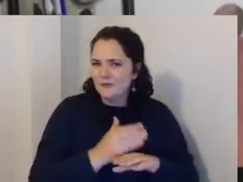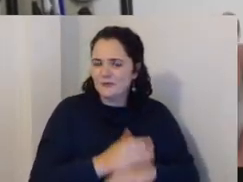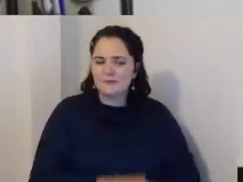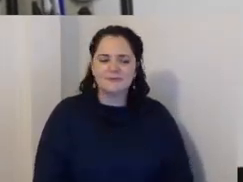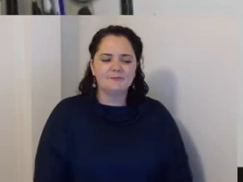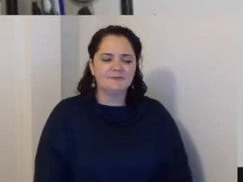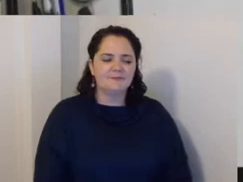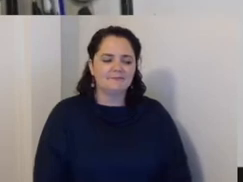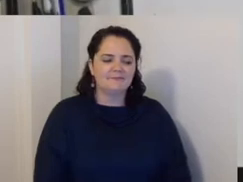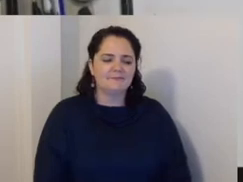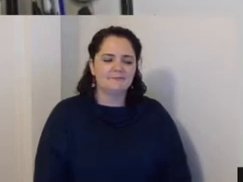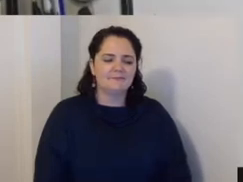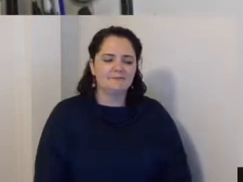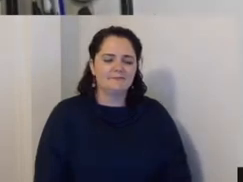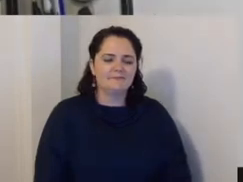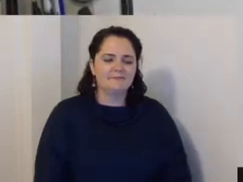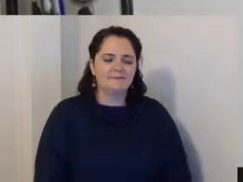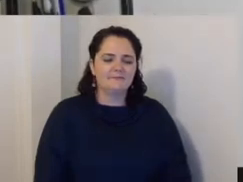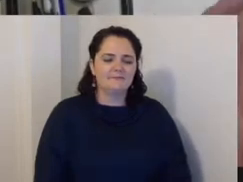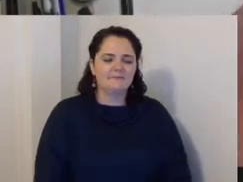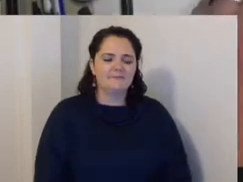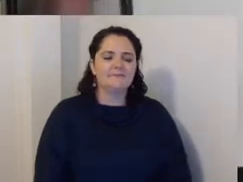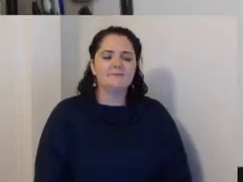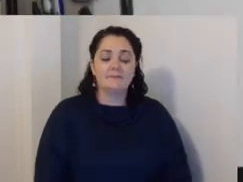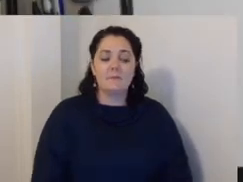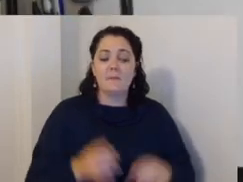and I'll show you my process as we go through this first drawing so I'm just beginning with an